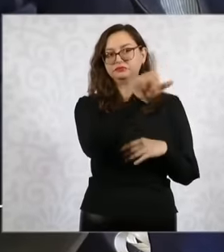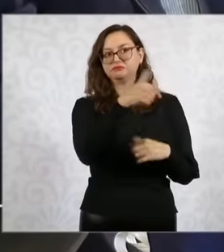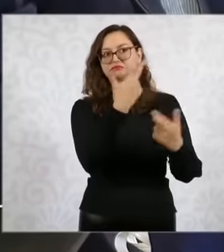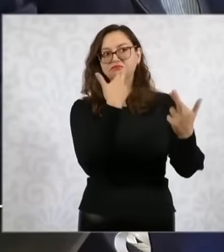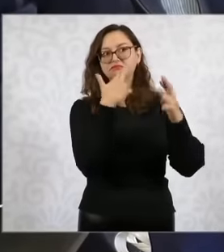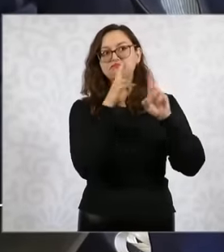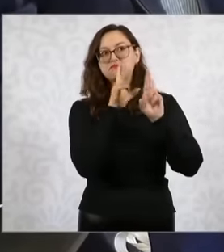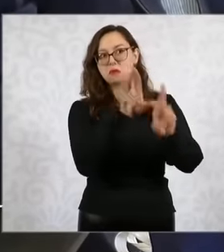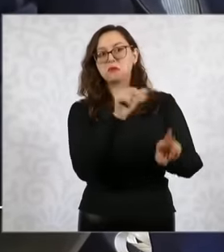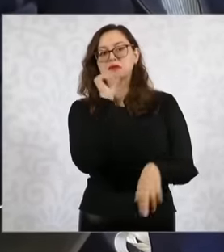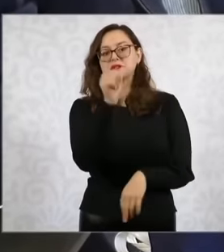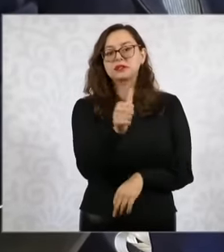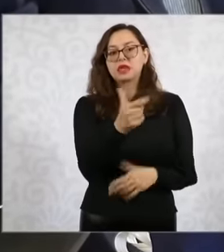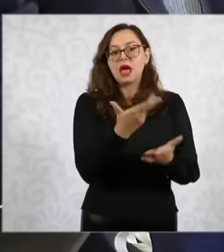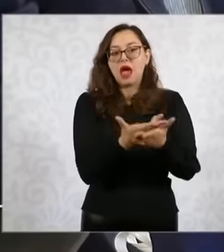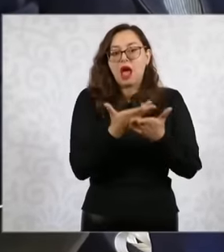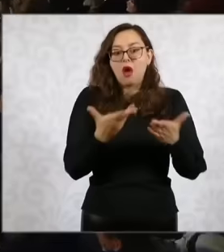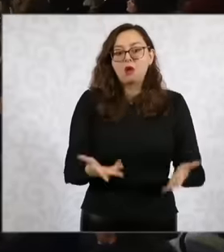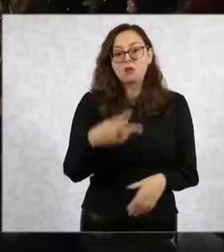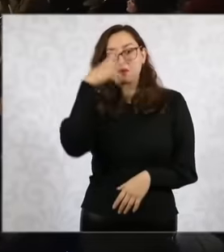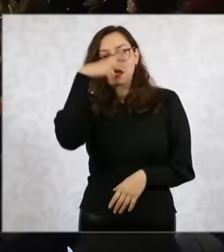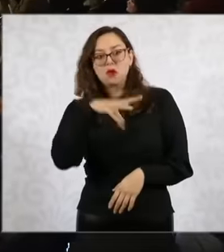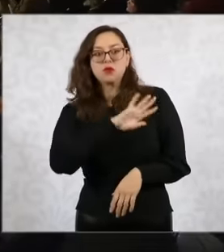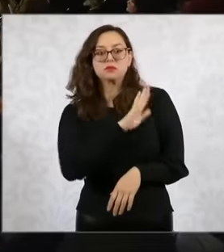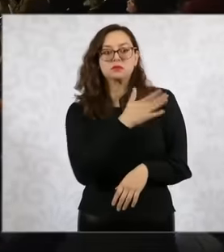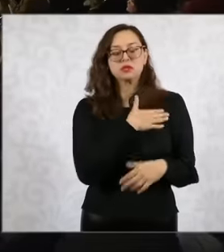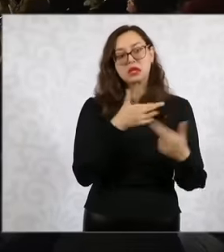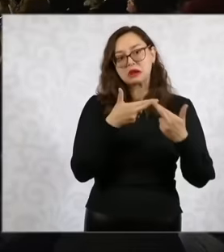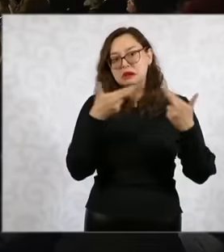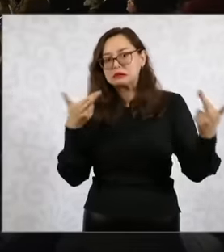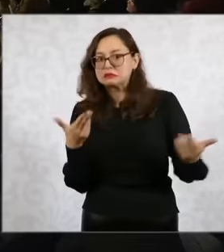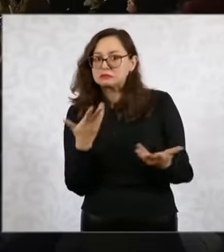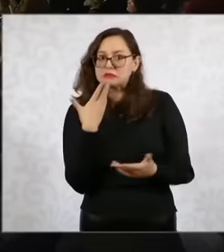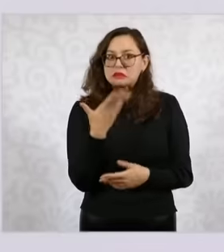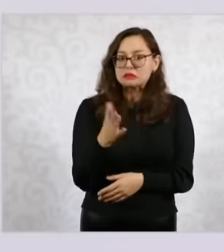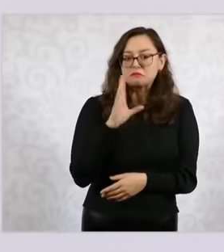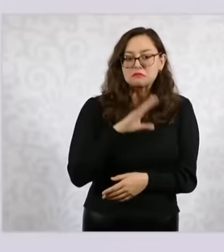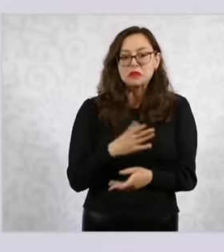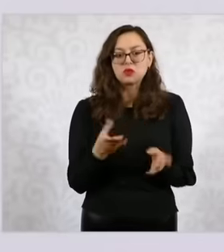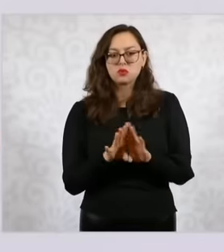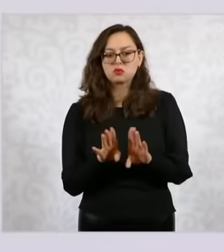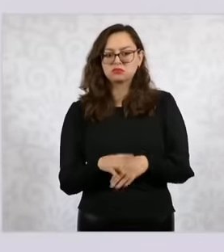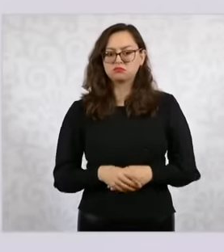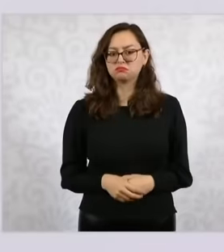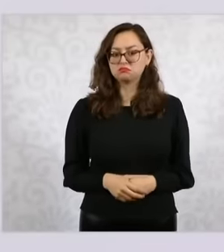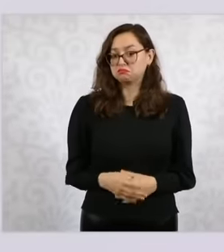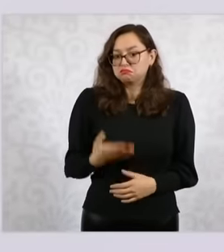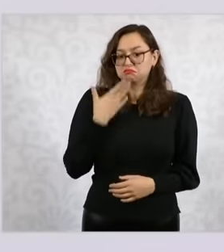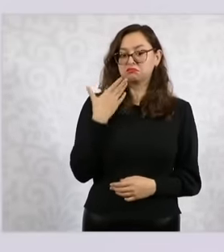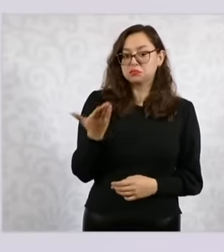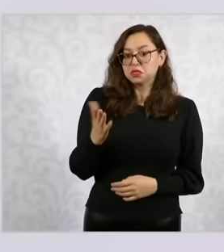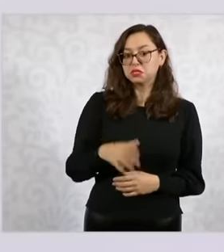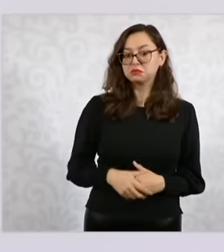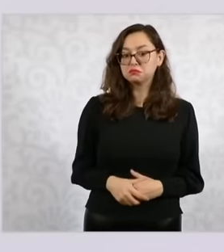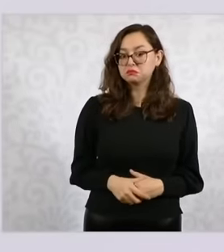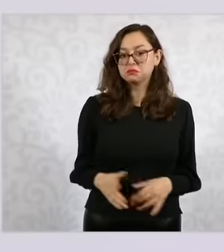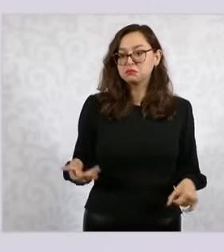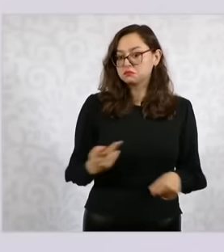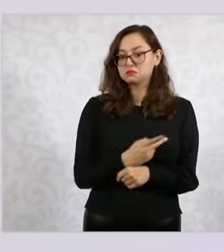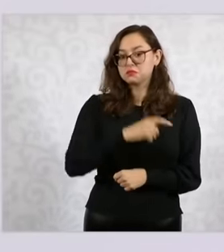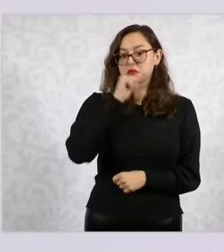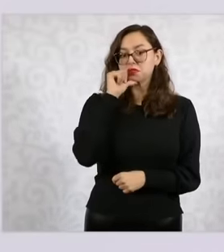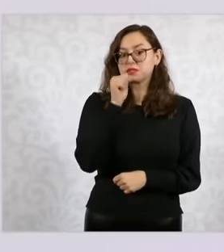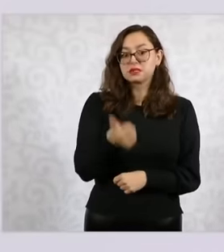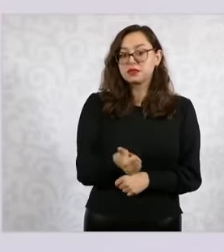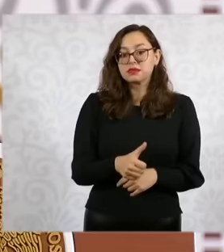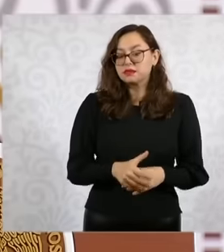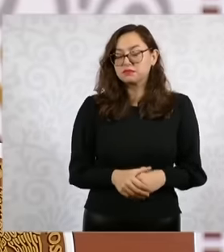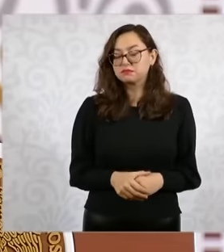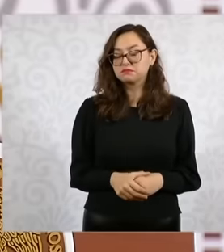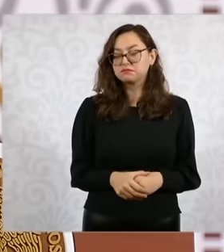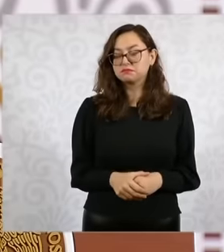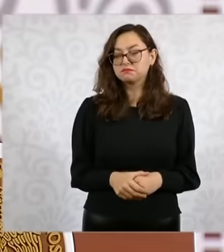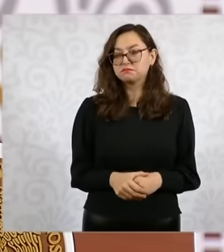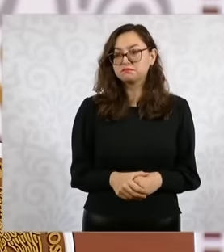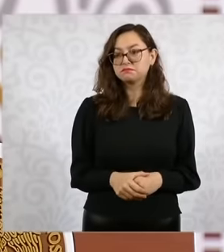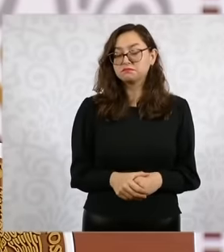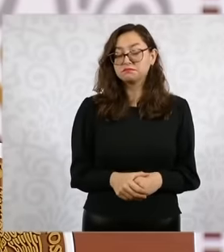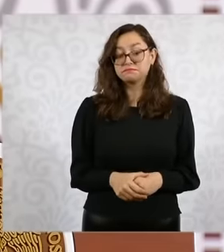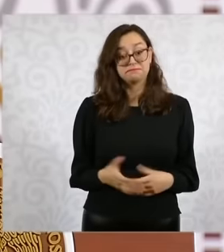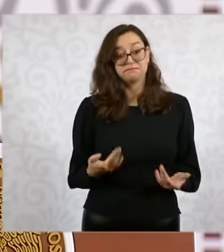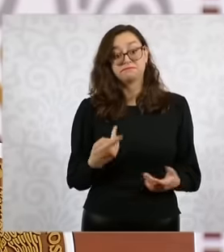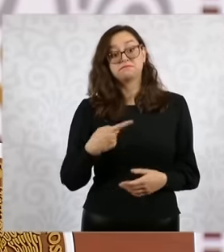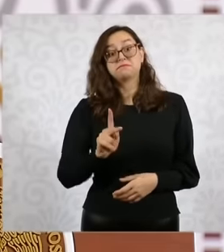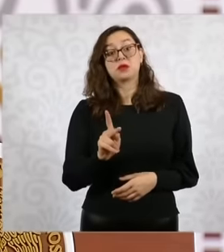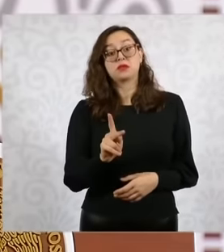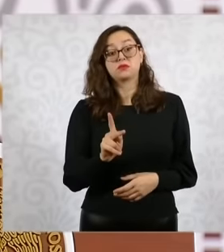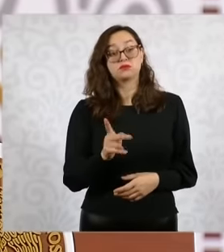Mexico and Spain doctor is good there is no reason change but we will always defend the position